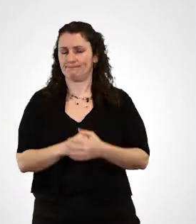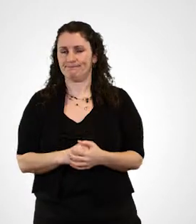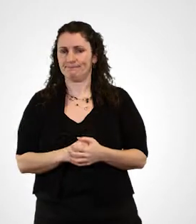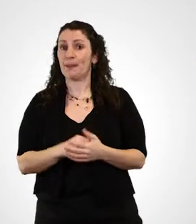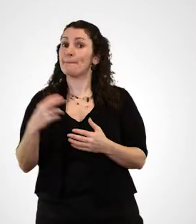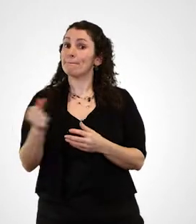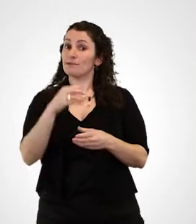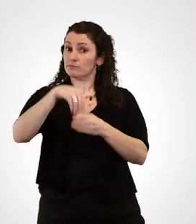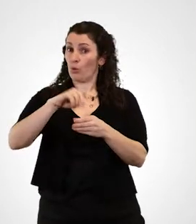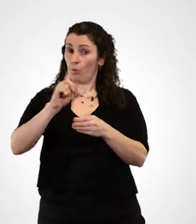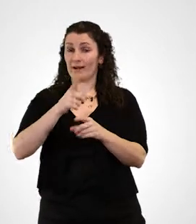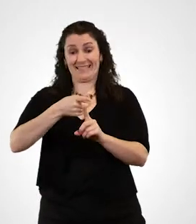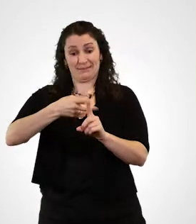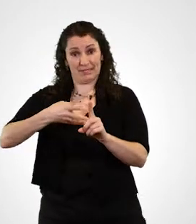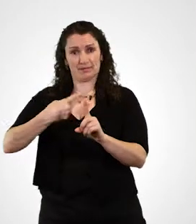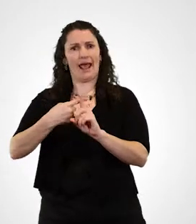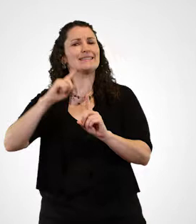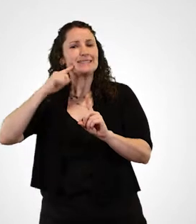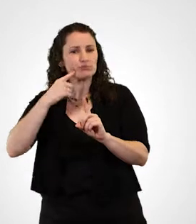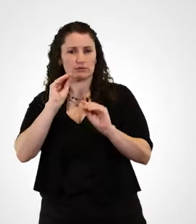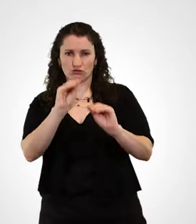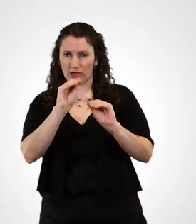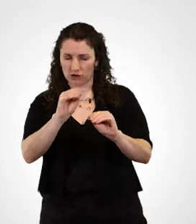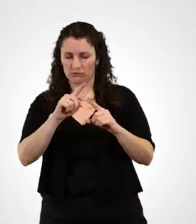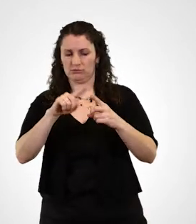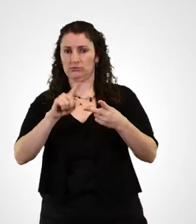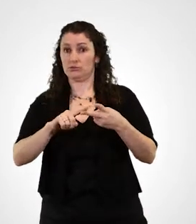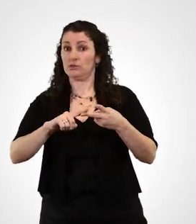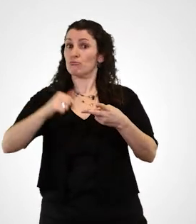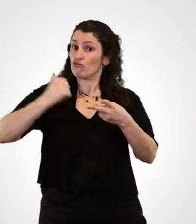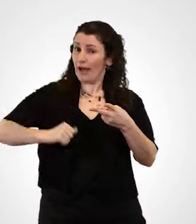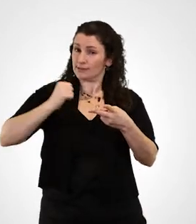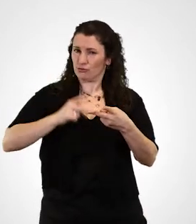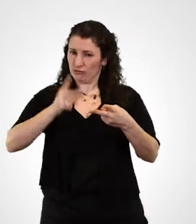explicit and intentional instruction, repeated practice,